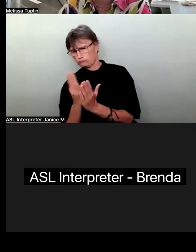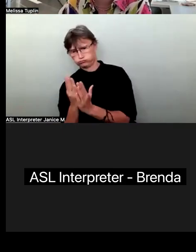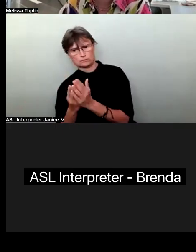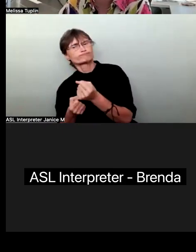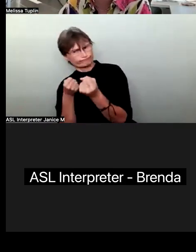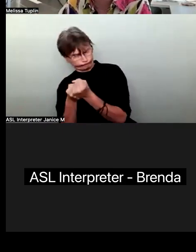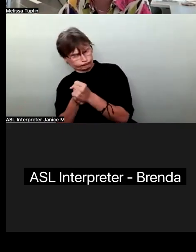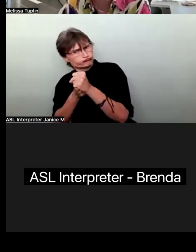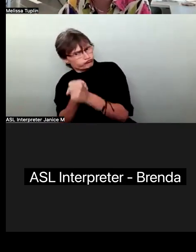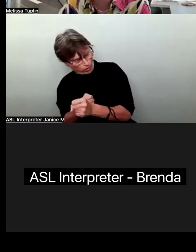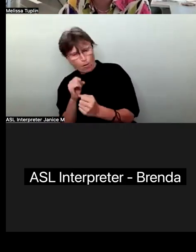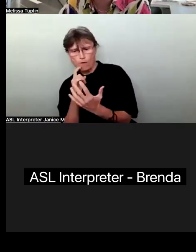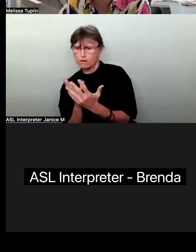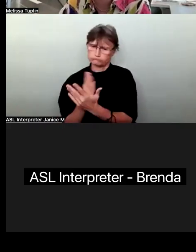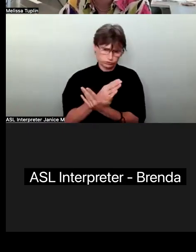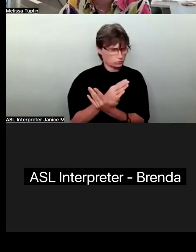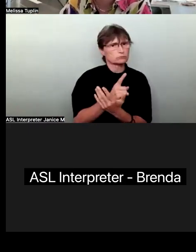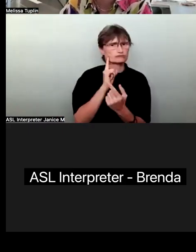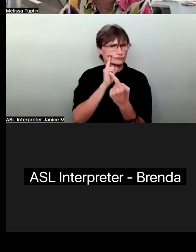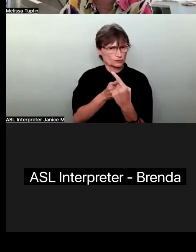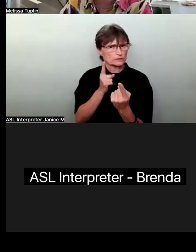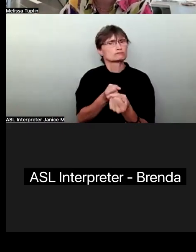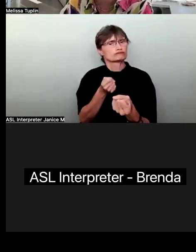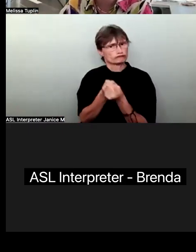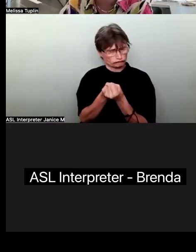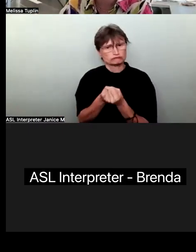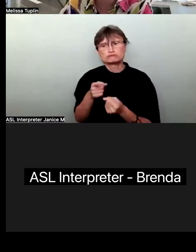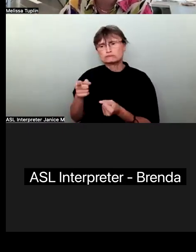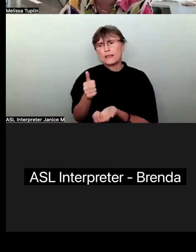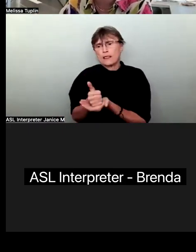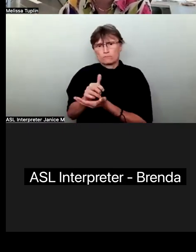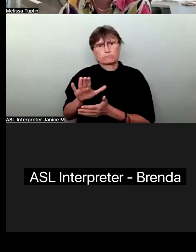We have very actively made this choice because it is important to us that